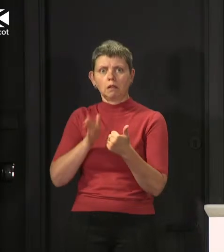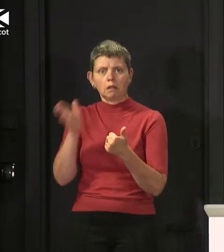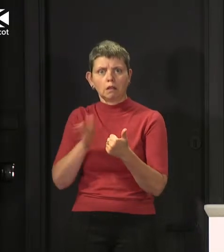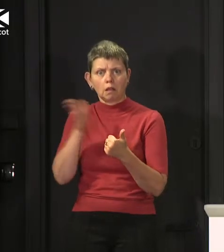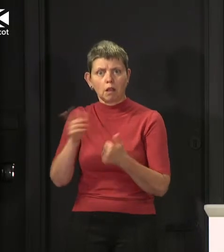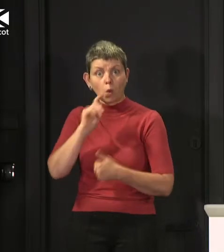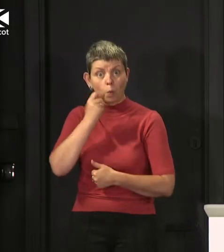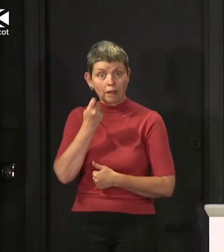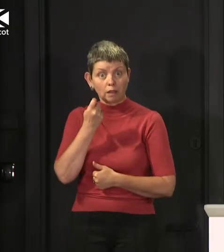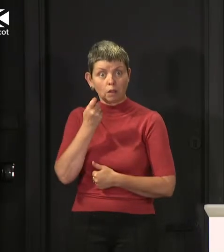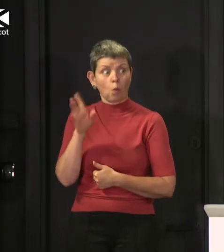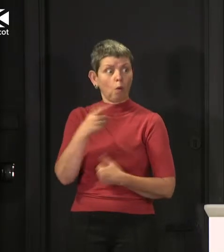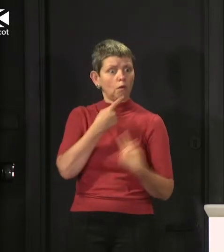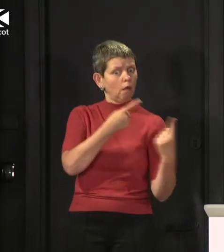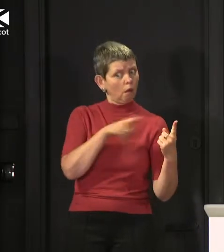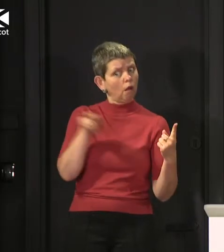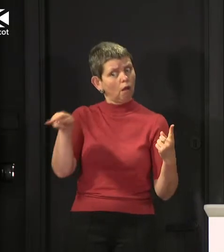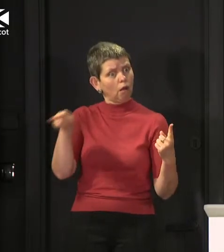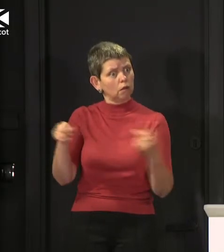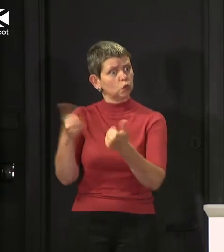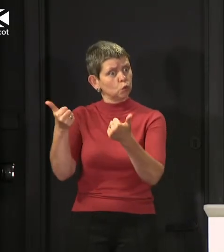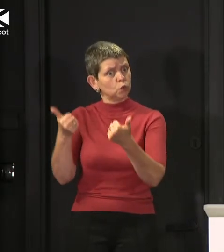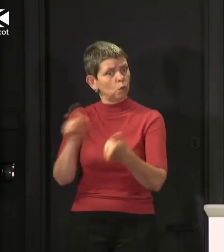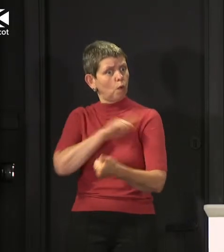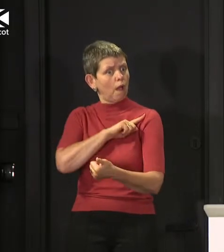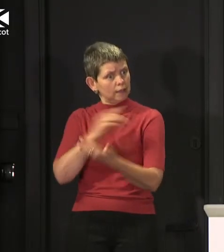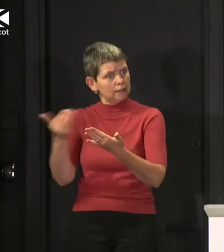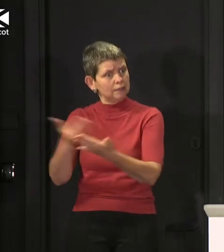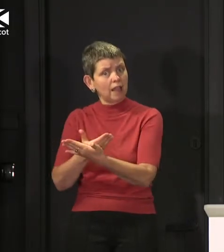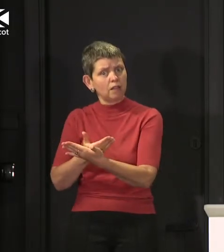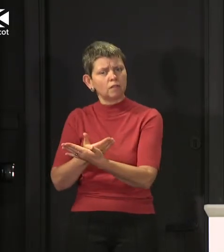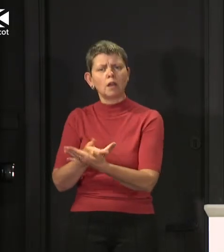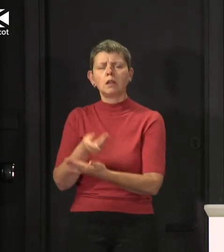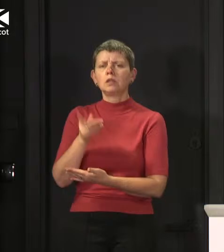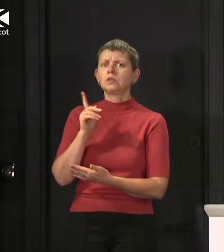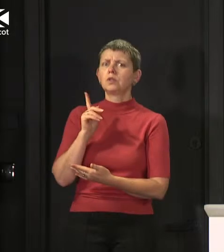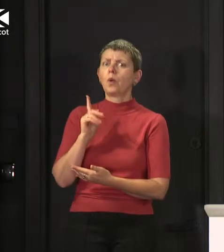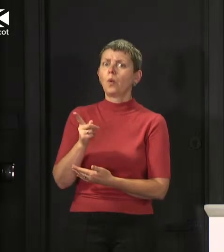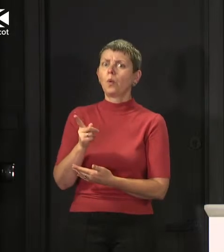more likely to tell other people that it is safe to go. So, again, there is a really strong